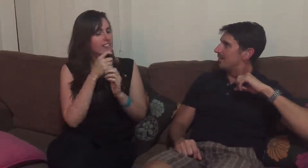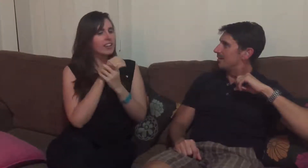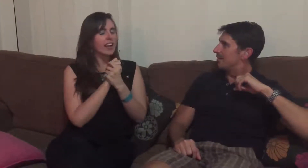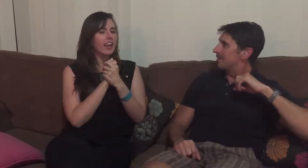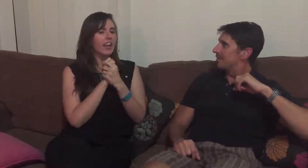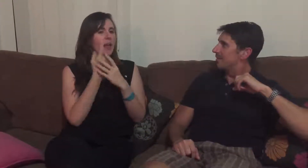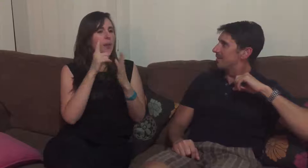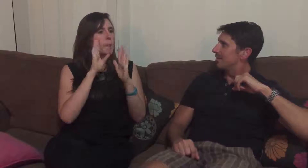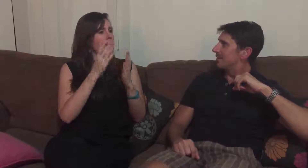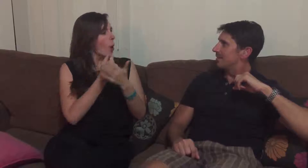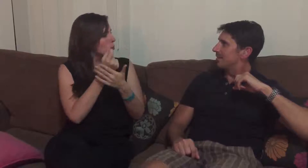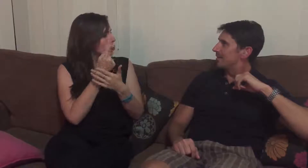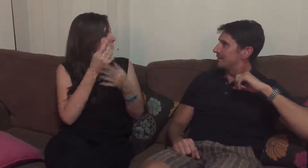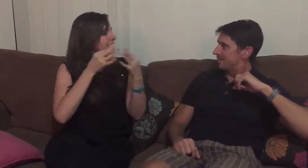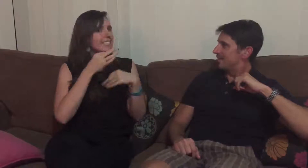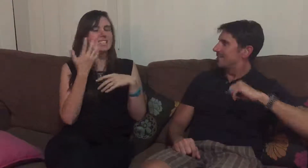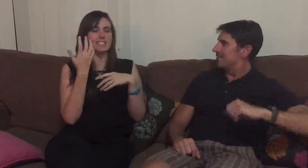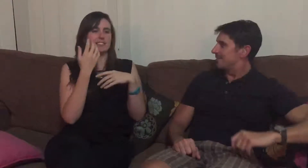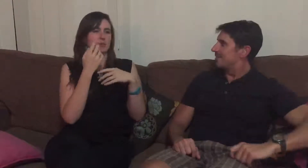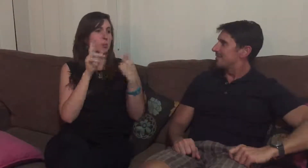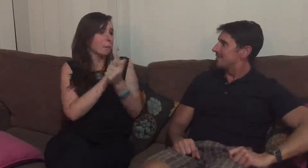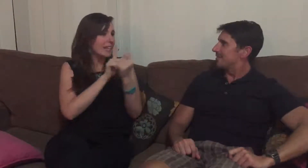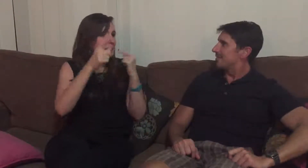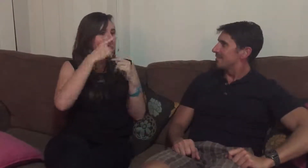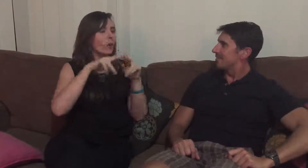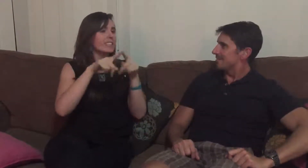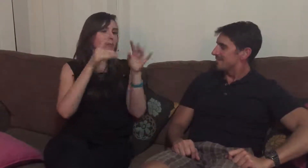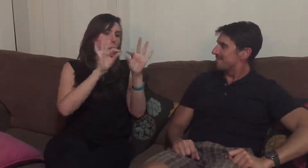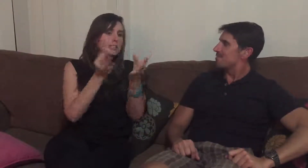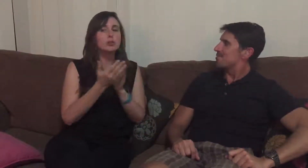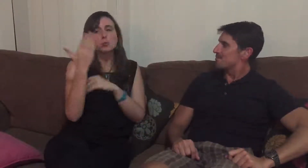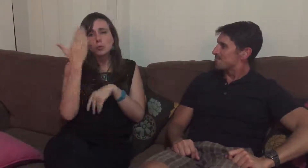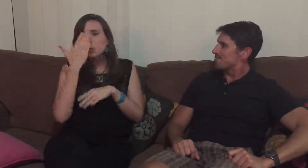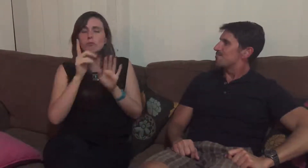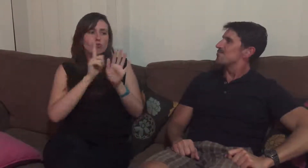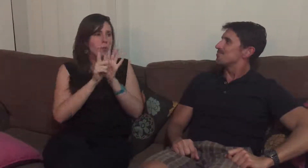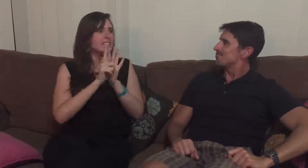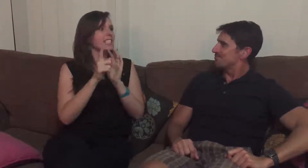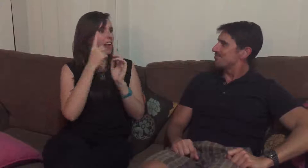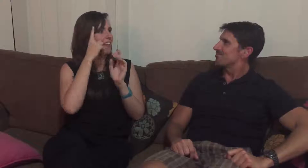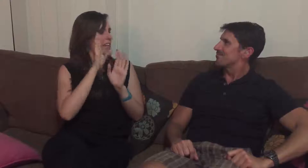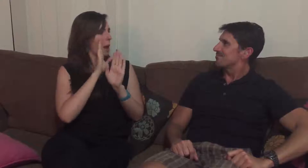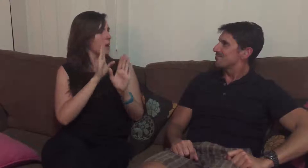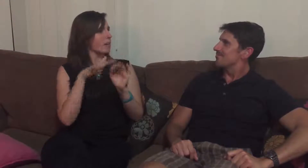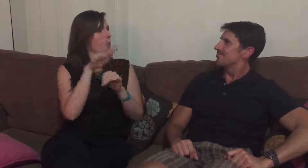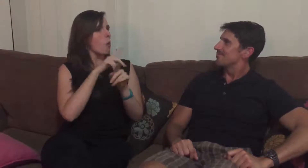I've had amazing opportunities to meet with many people from organisations and schools and it's been wonderful